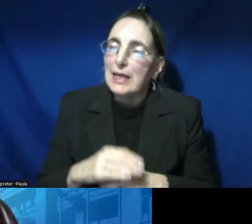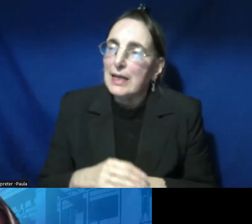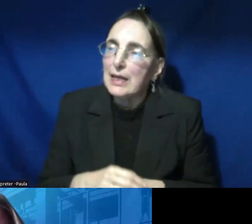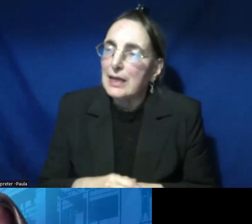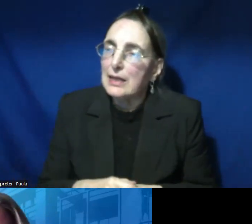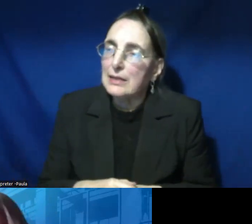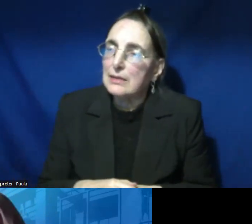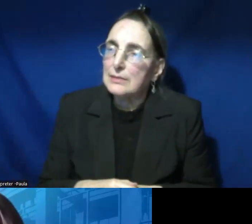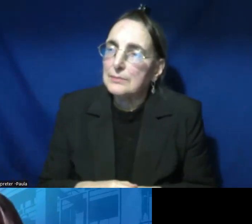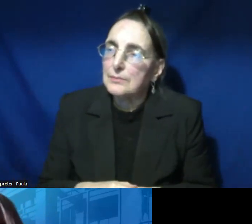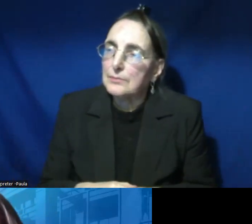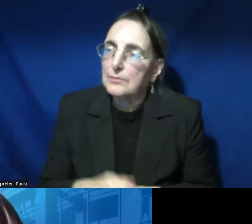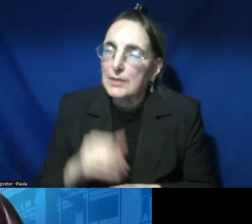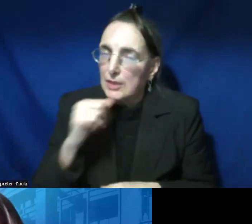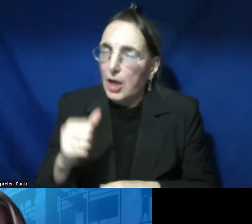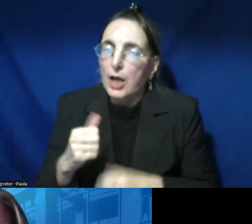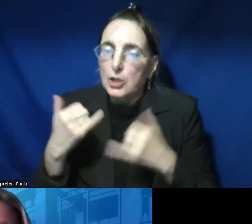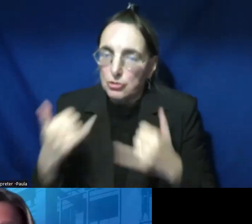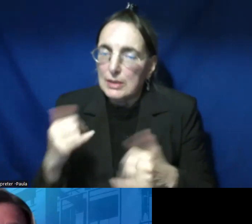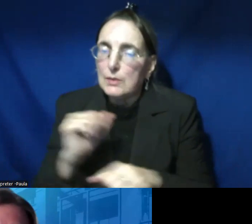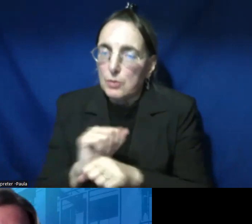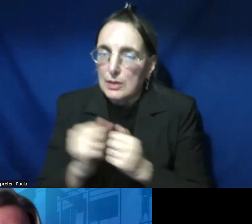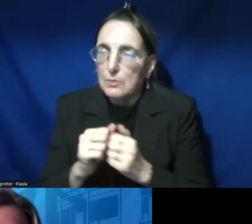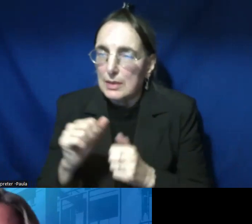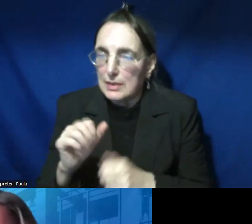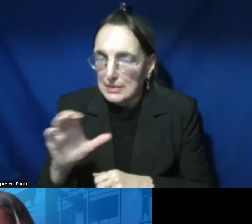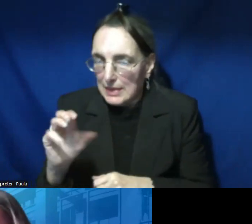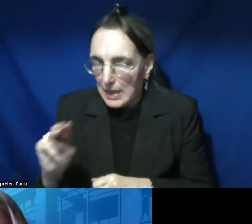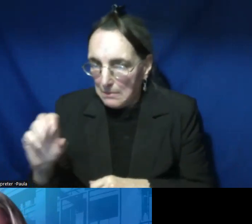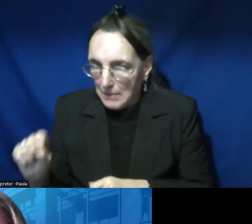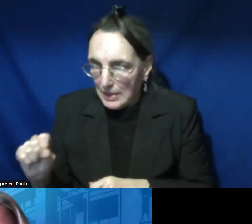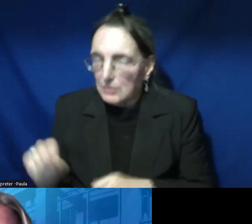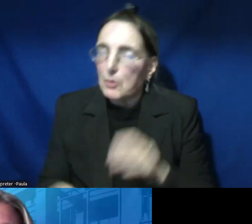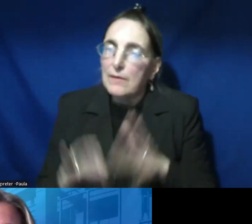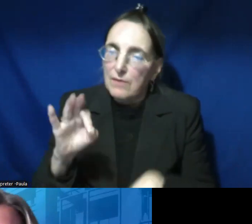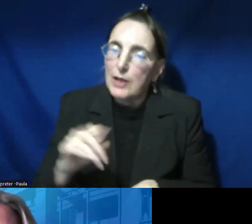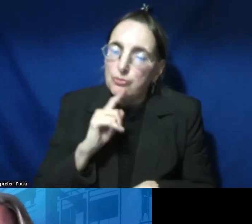and that's what we find really exciting about this opportunity. We are going to be working with the state